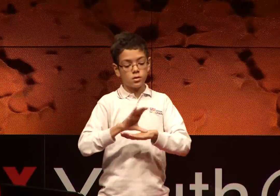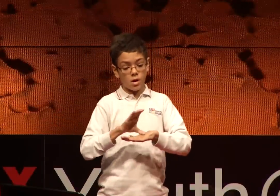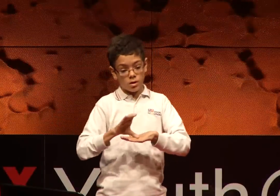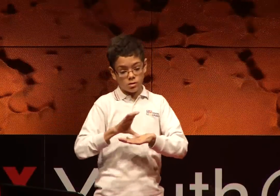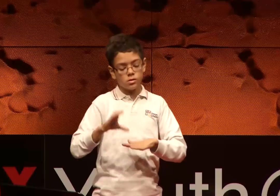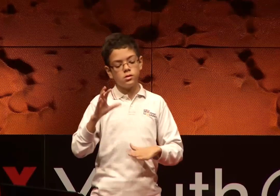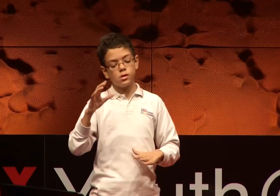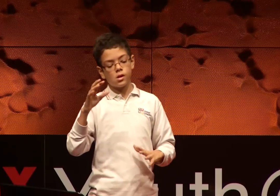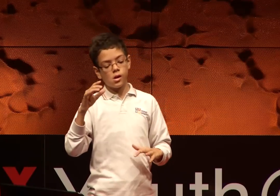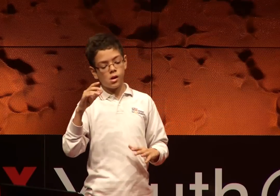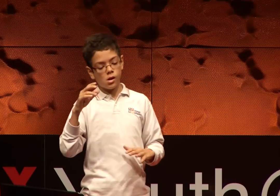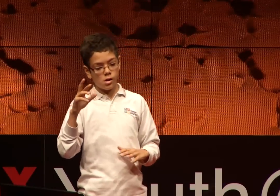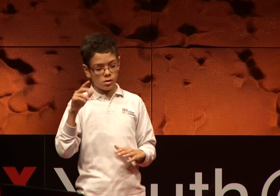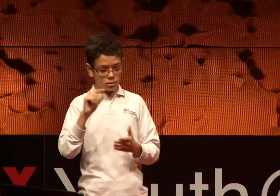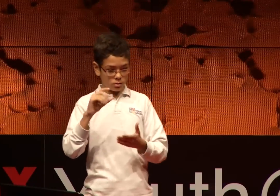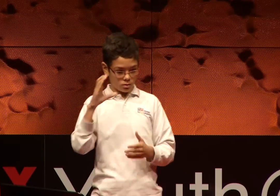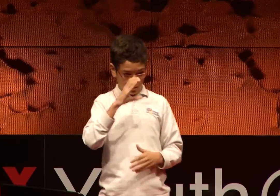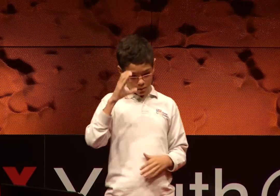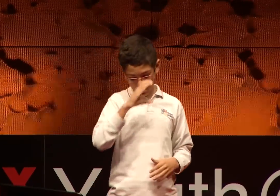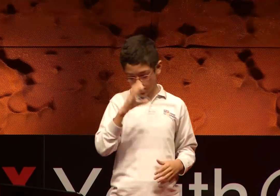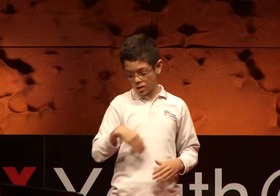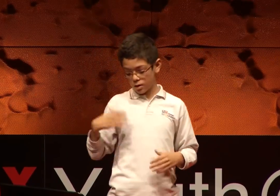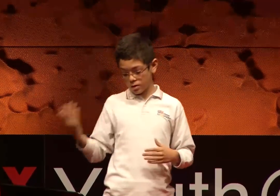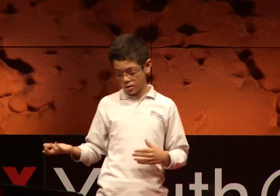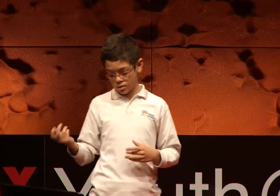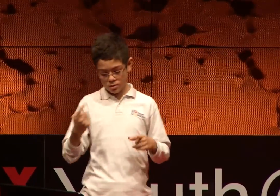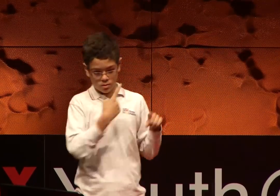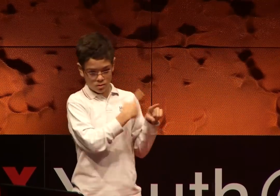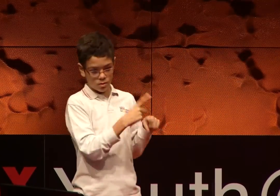While in Rochester there are majors related to Science.